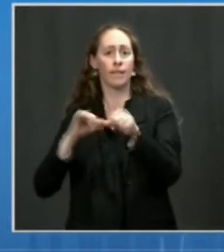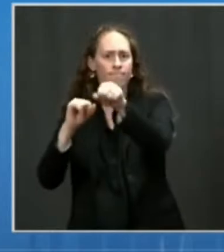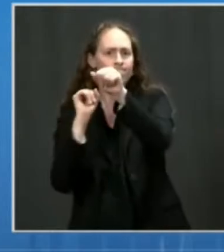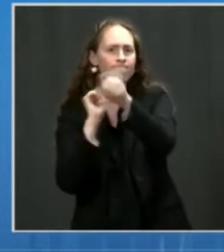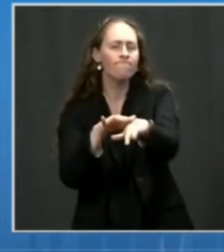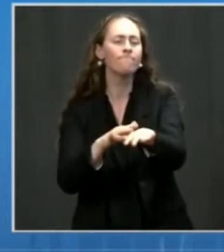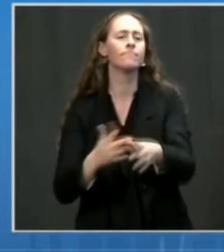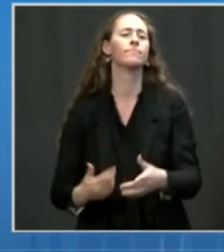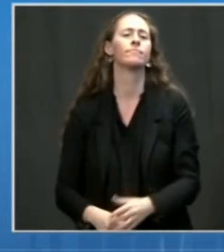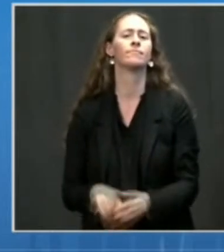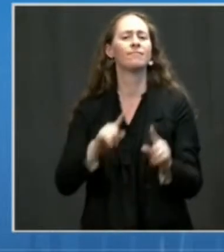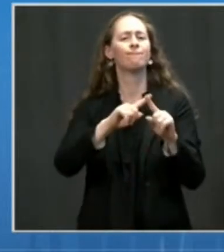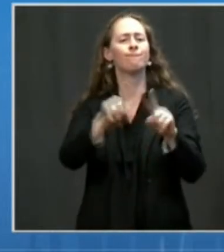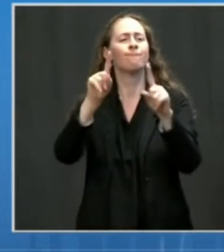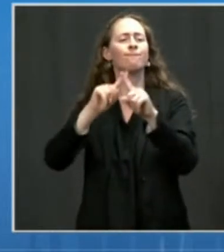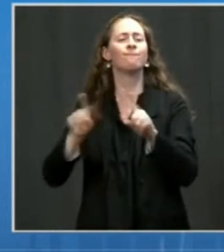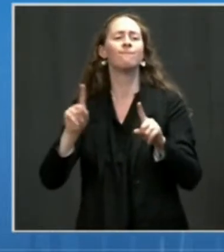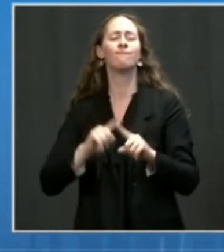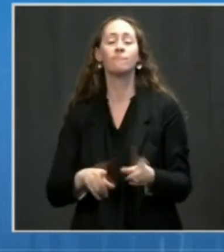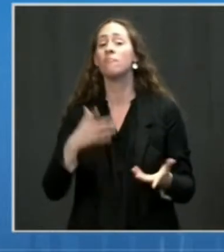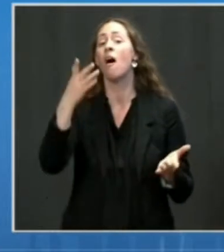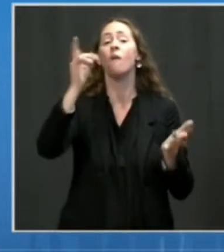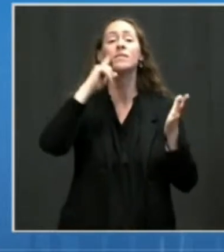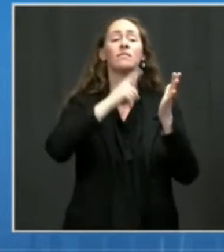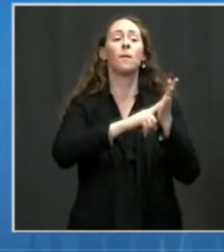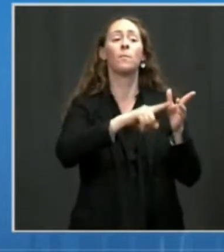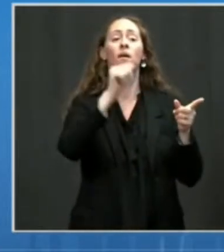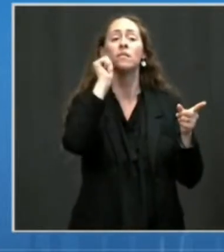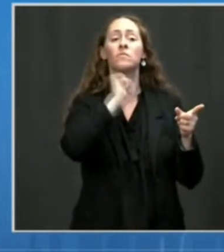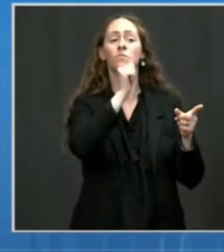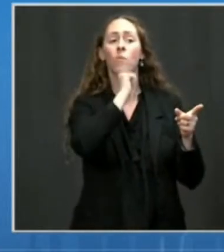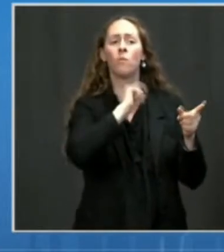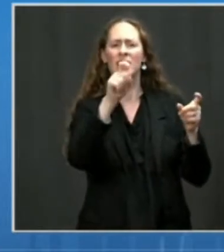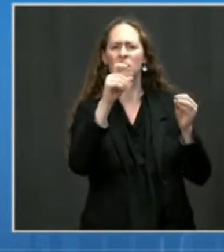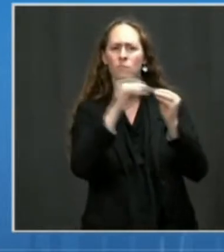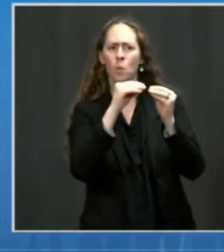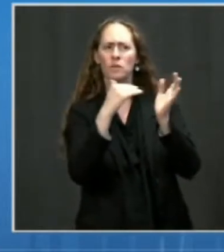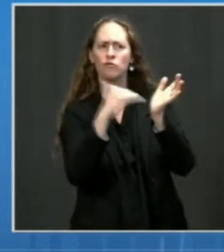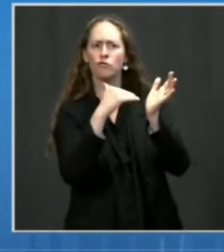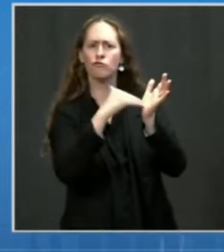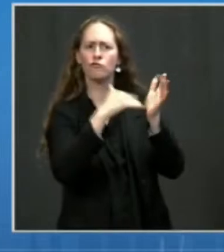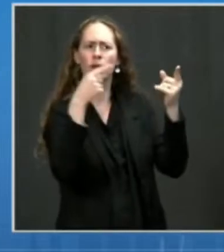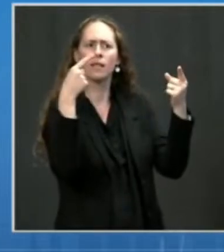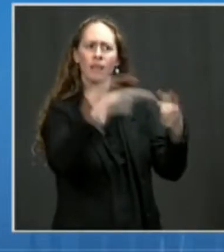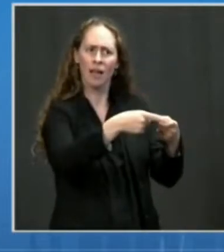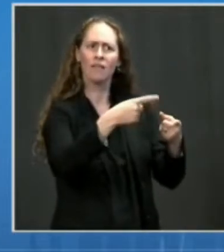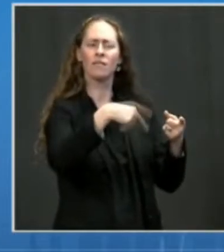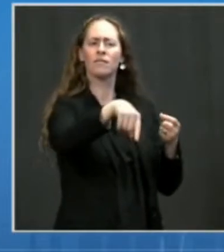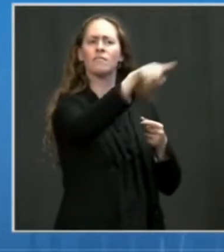TENNESSEE, ON PUBLIC HEALTH STAFF, AND THE ADMINISTRATION IS DOING EXTENSIVE OUTREACH IN